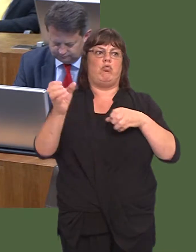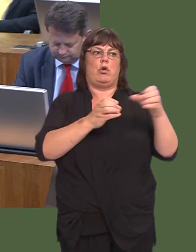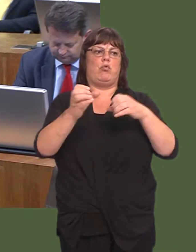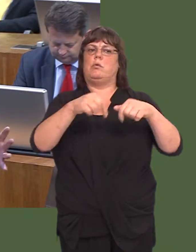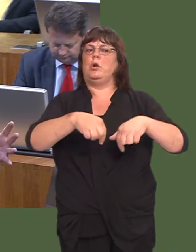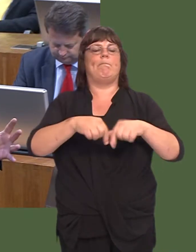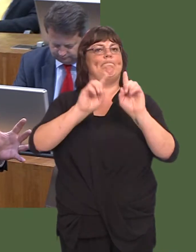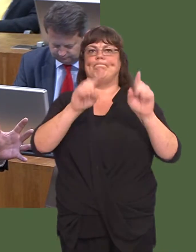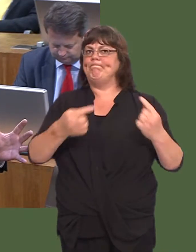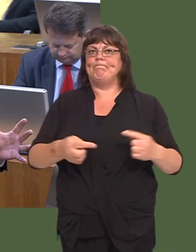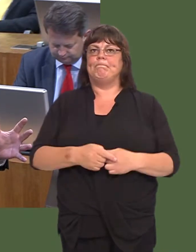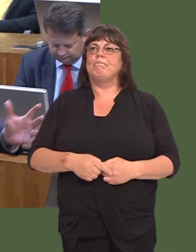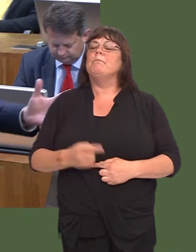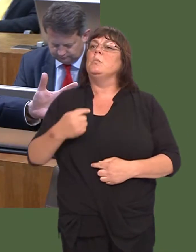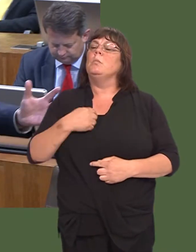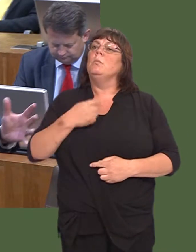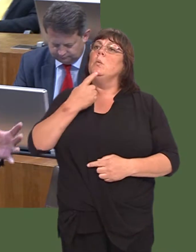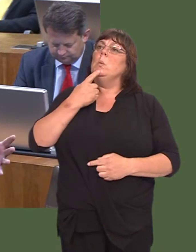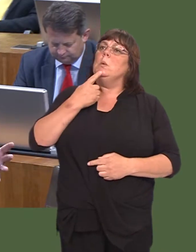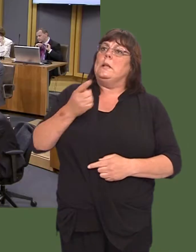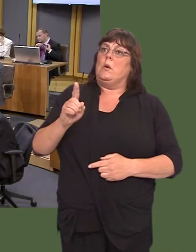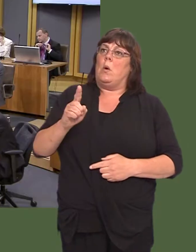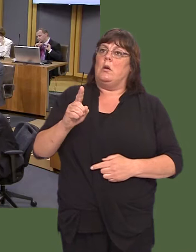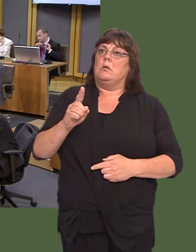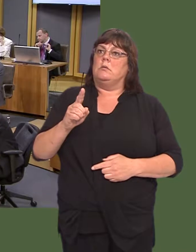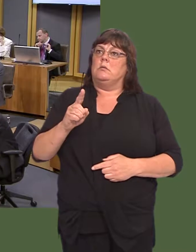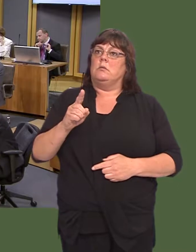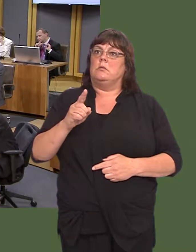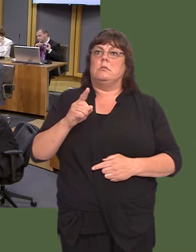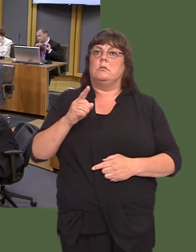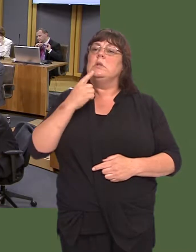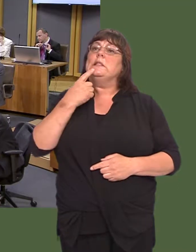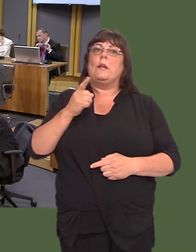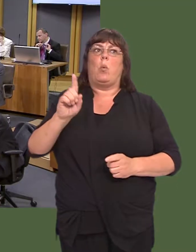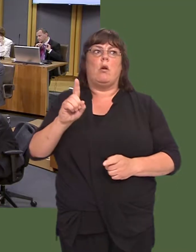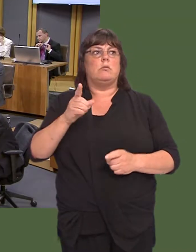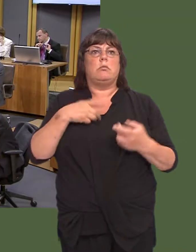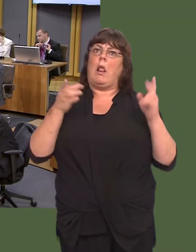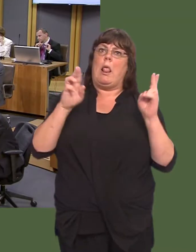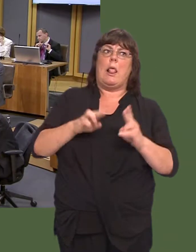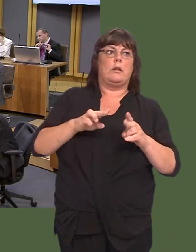And so nobody said to me on the doorstep, nor to him, ëWhat we need, you see, are fewer doctors and nurses from abroad.í Nobody said that.